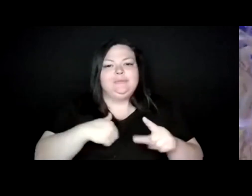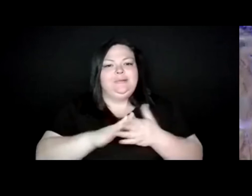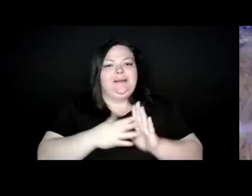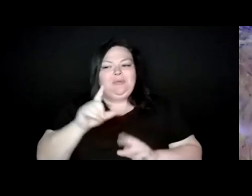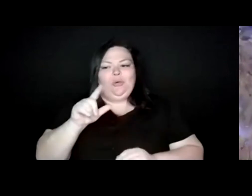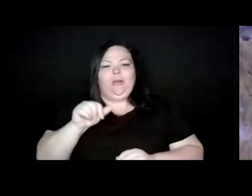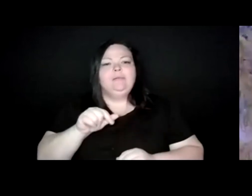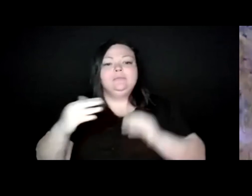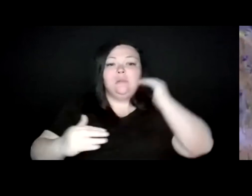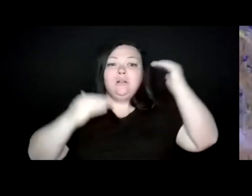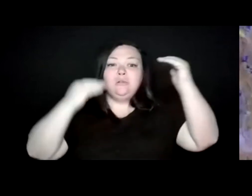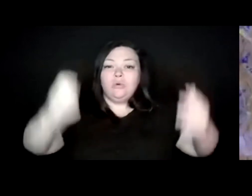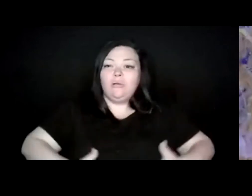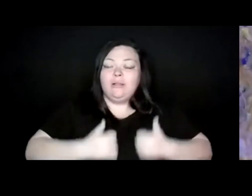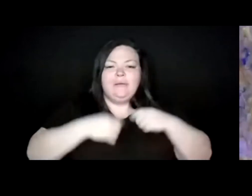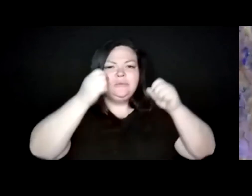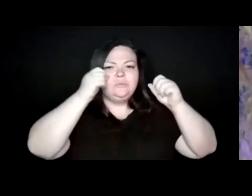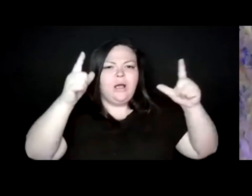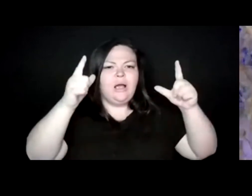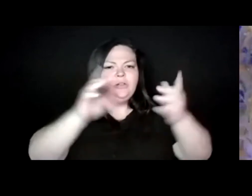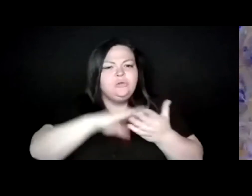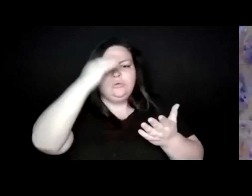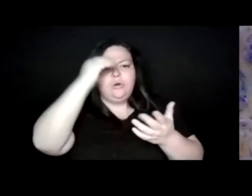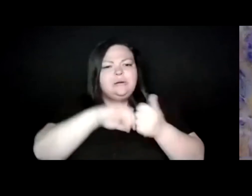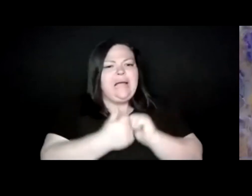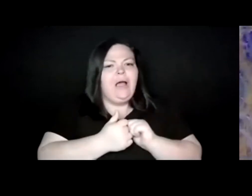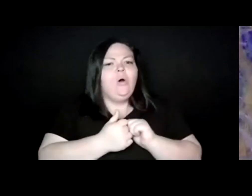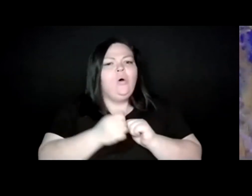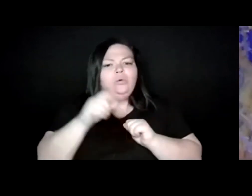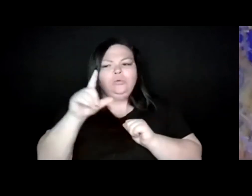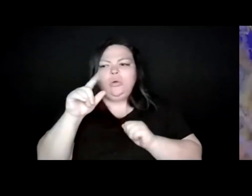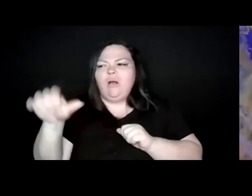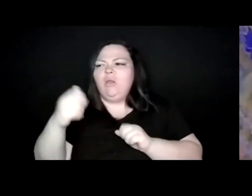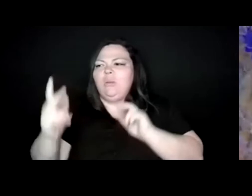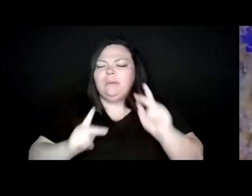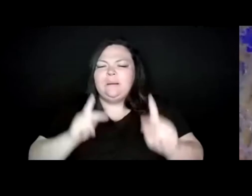surprises you. you learn to lola others after some time, bring salabat for your new cousins